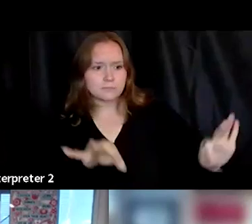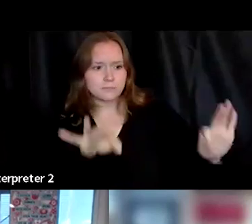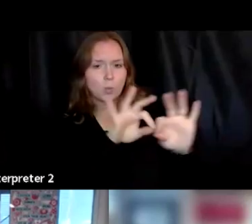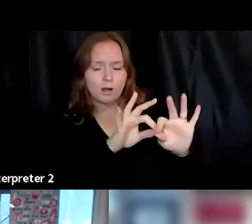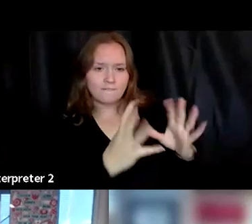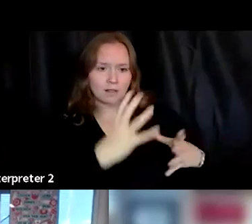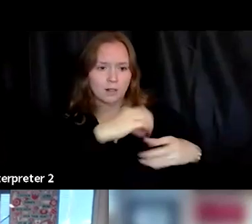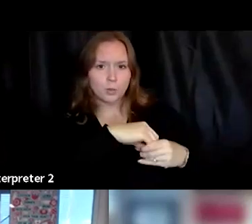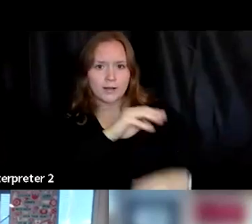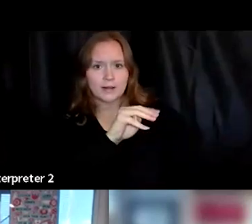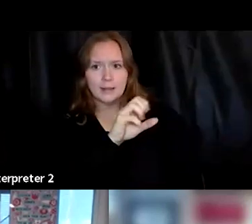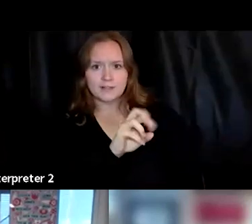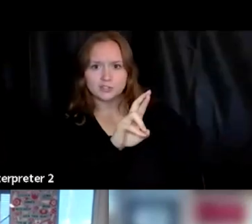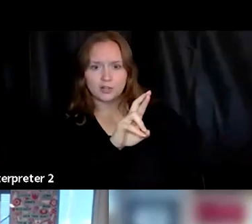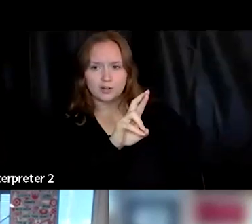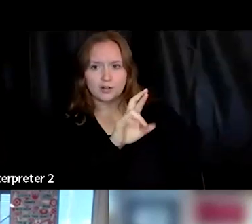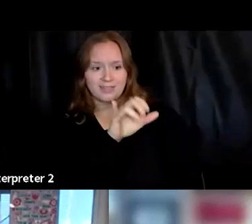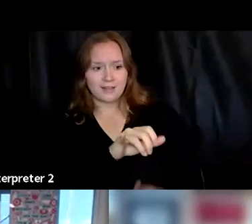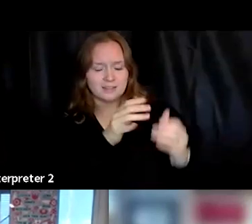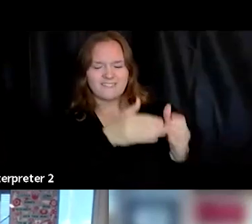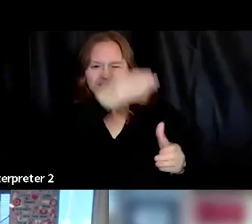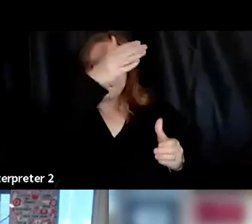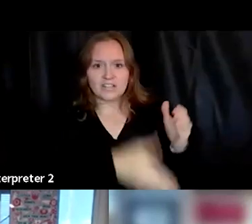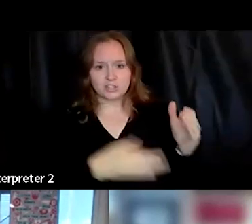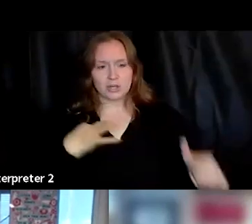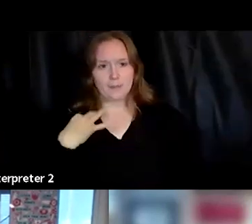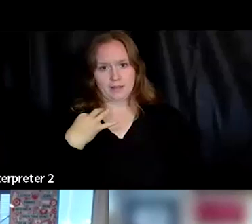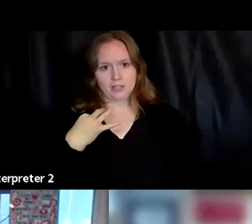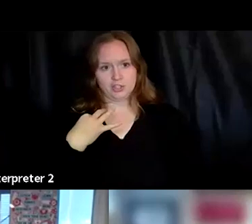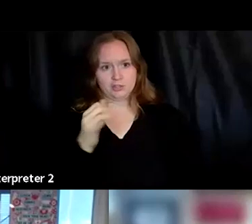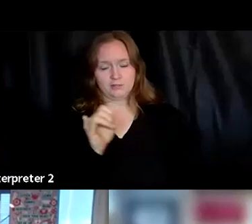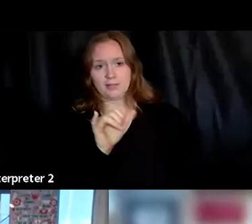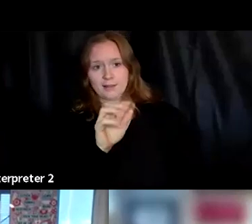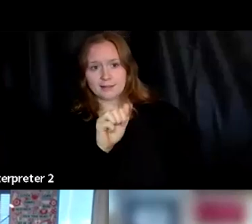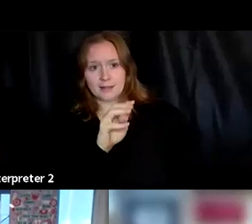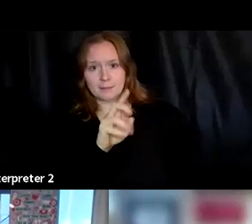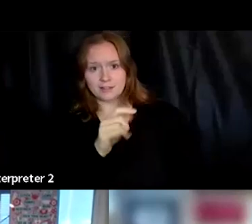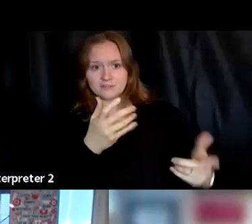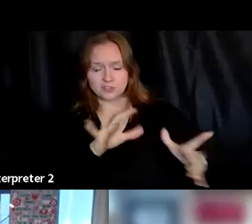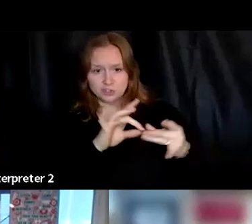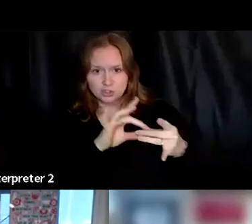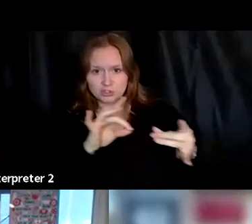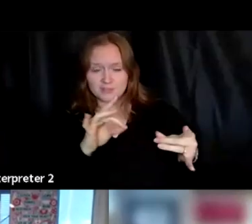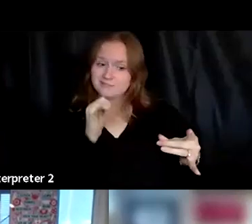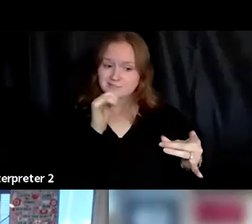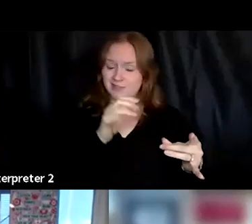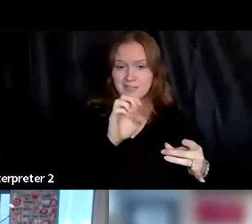as part of a completed application, right? Like Amanda said, it's not SOAR if it doesn't include that MSR.